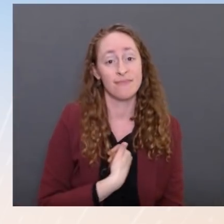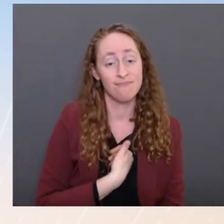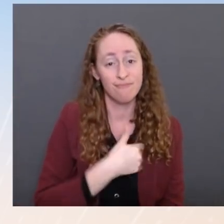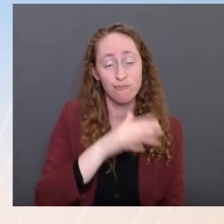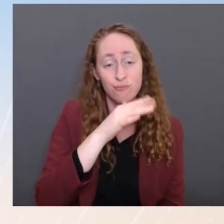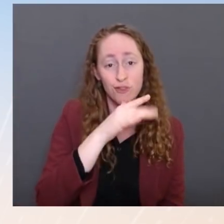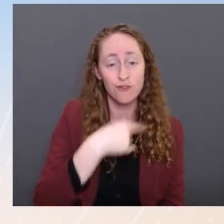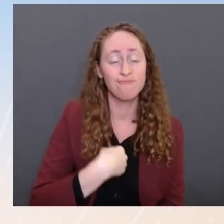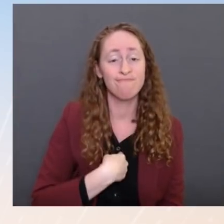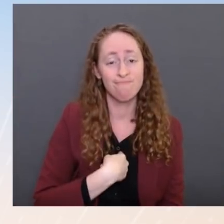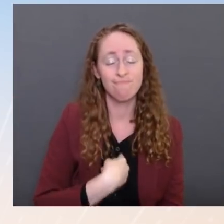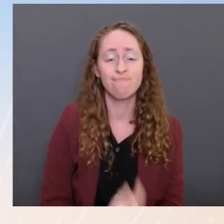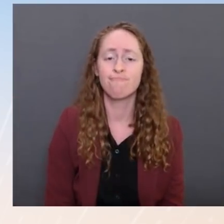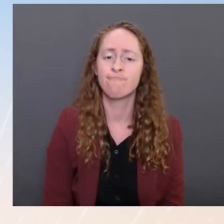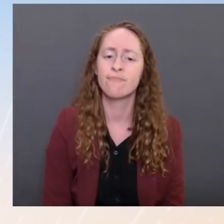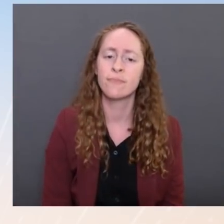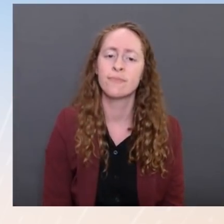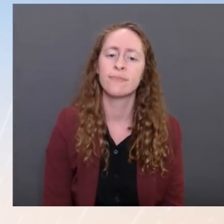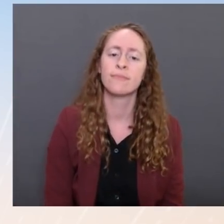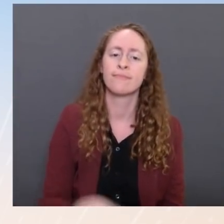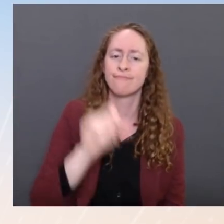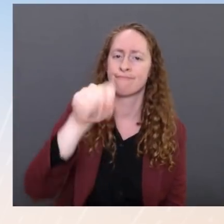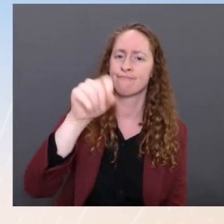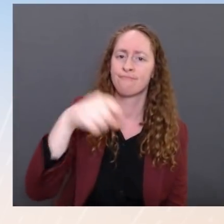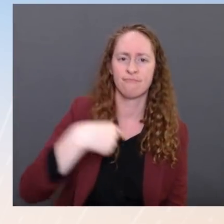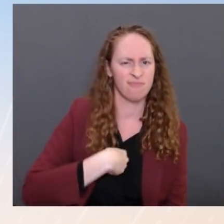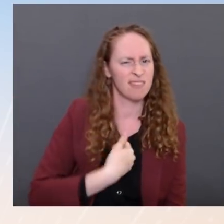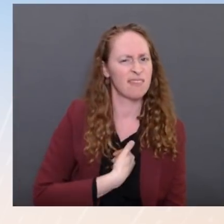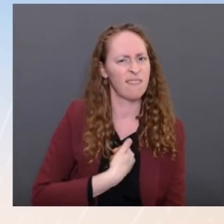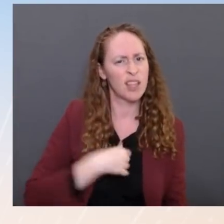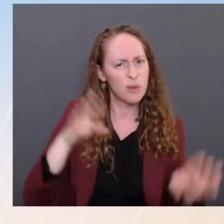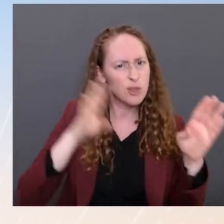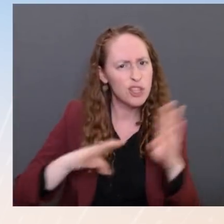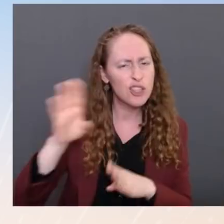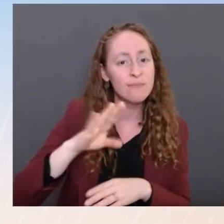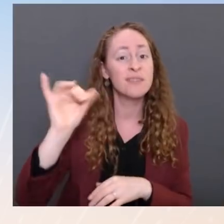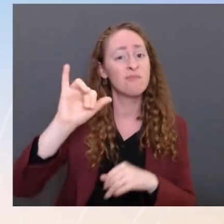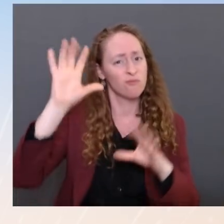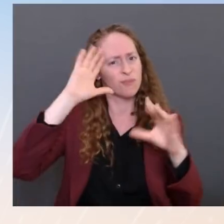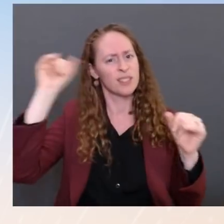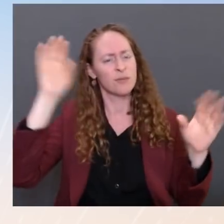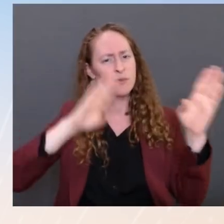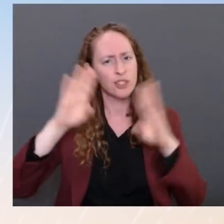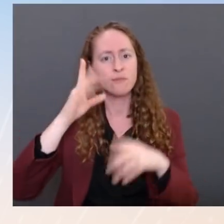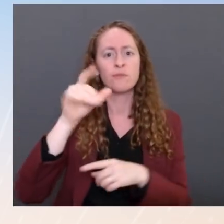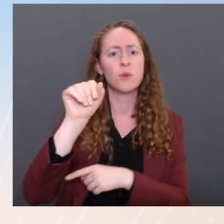is the impact of social media platforms, their enormous power, and the fact that it is largely unchecked.